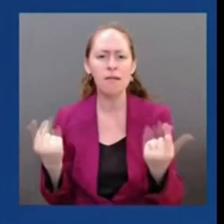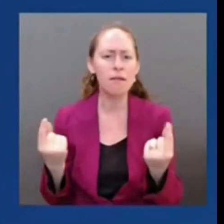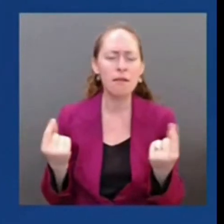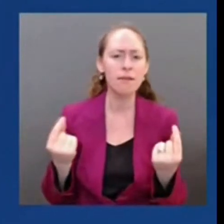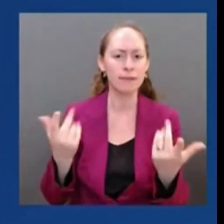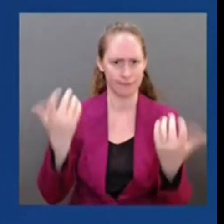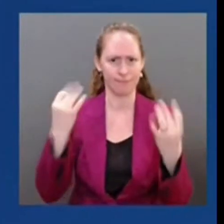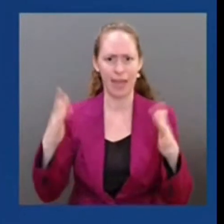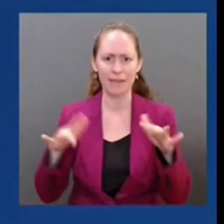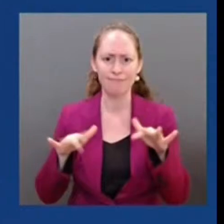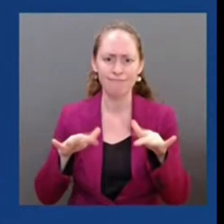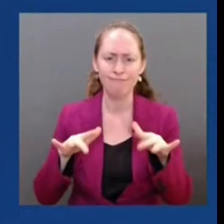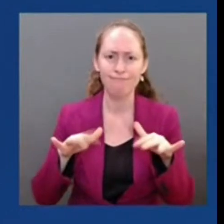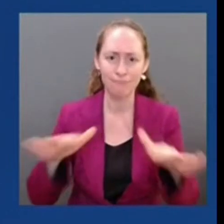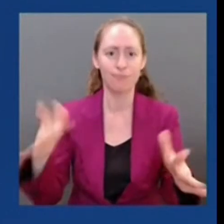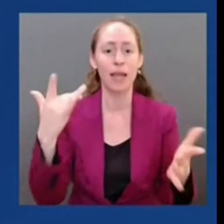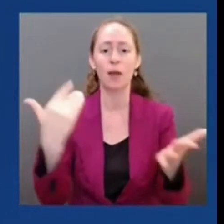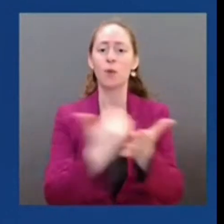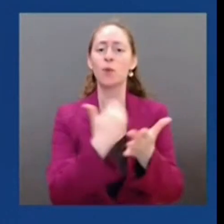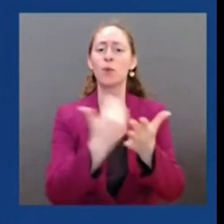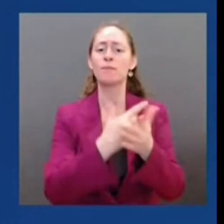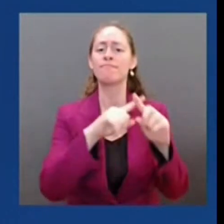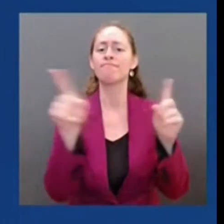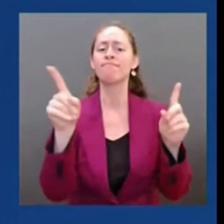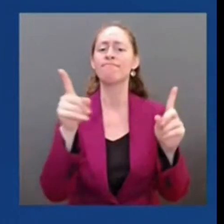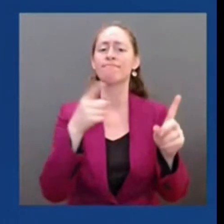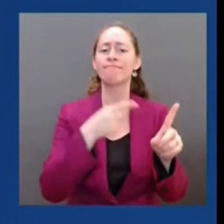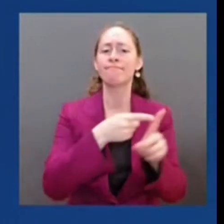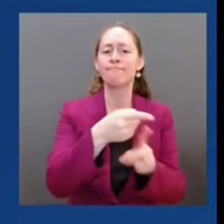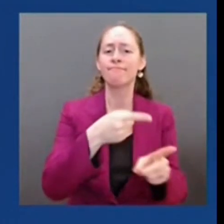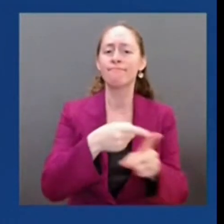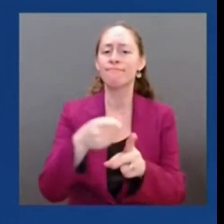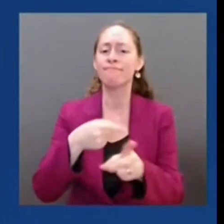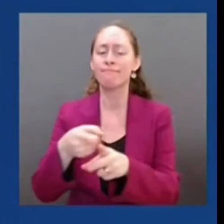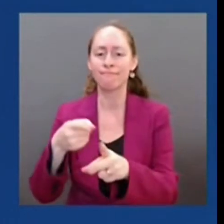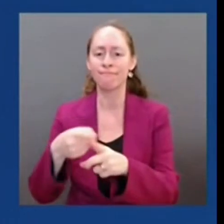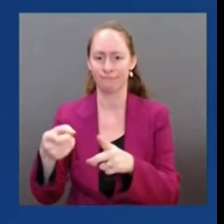IS THE INCREDIBLY CONTAGIOUS